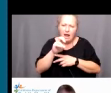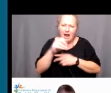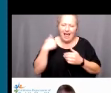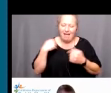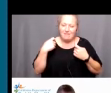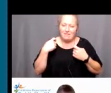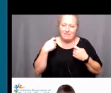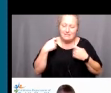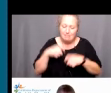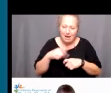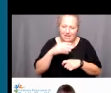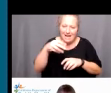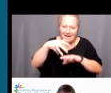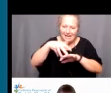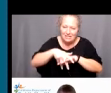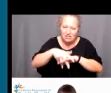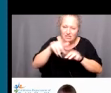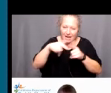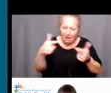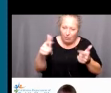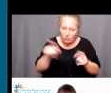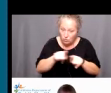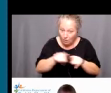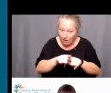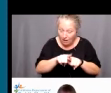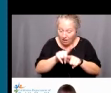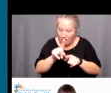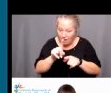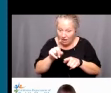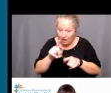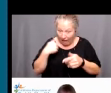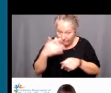languages as well are. are those available?